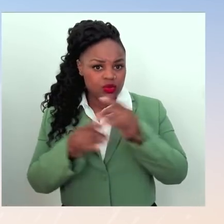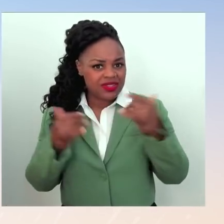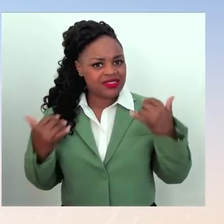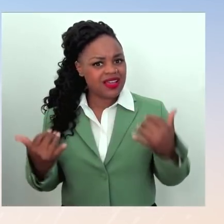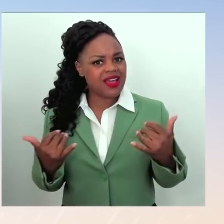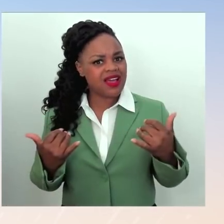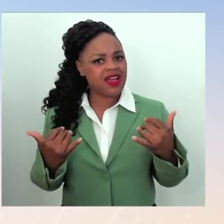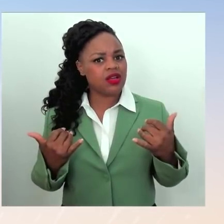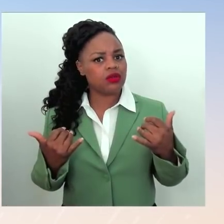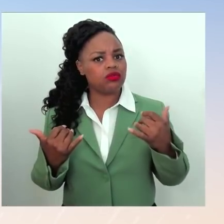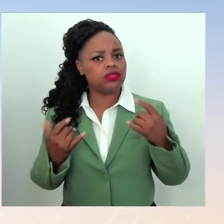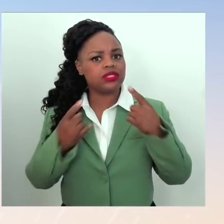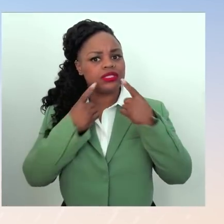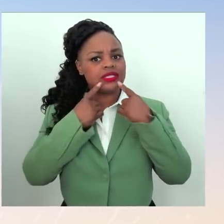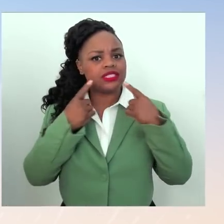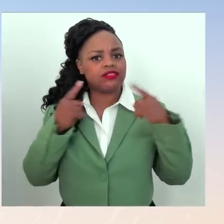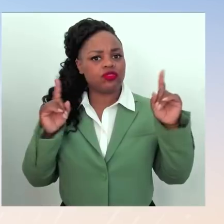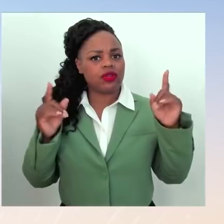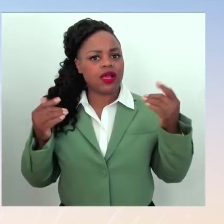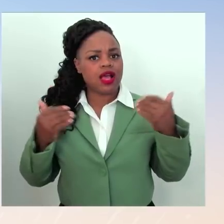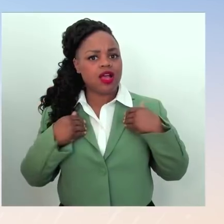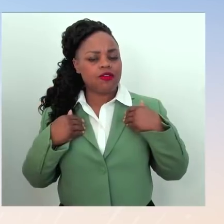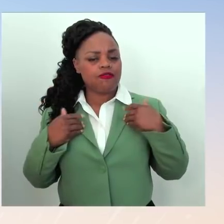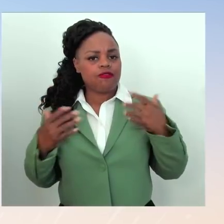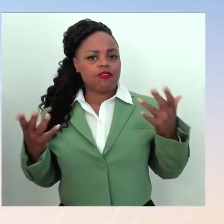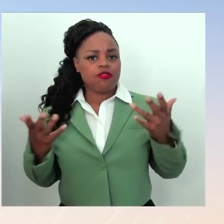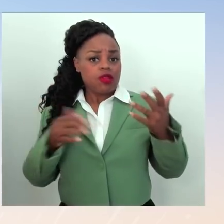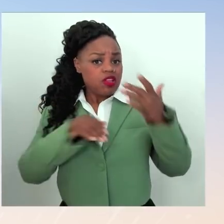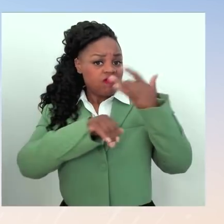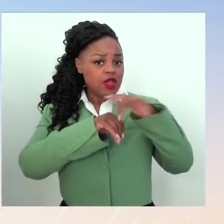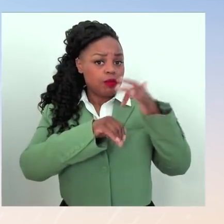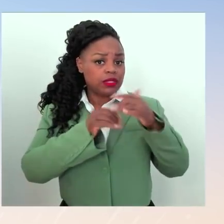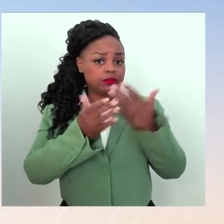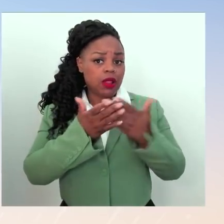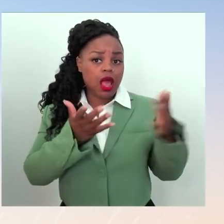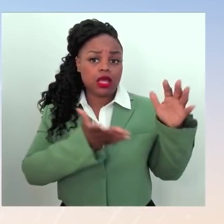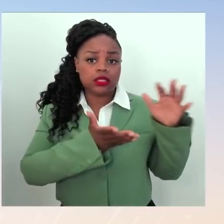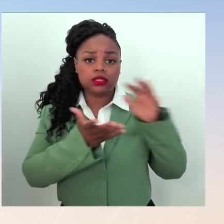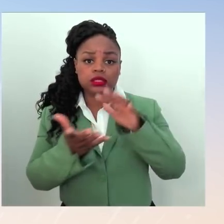given the extensive effort in the leadup to now, to try and backfill and ensure stability on the supply side?